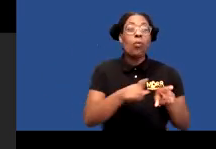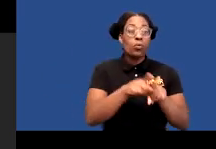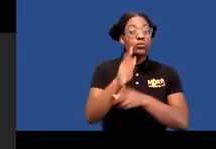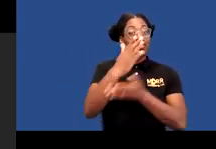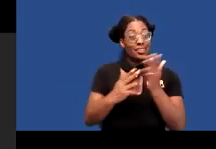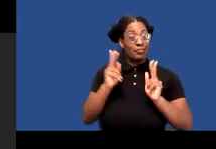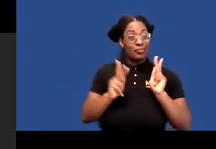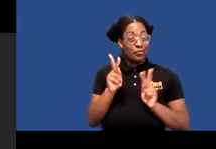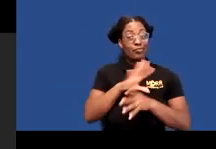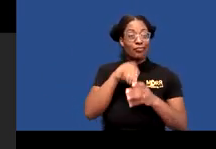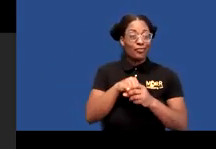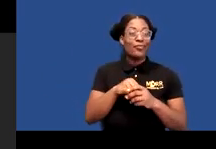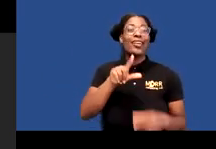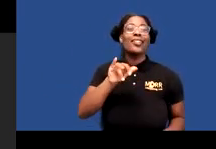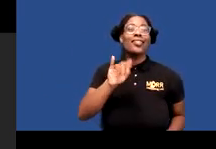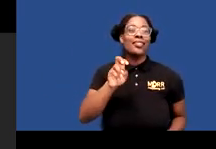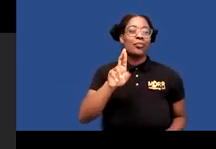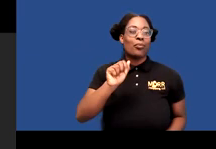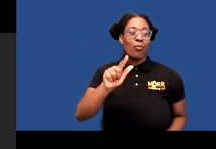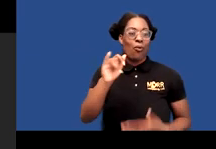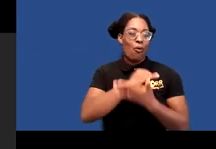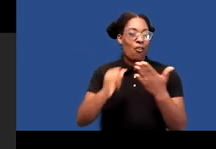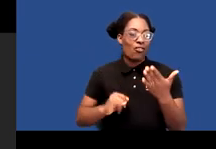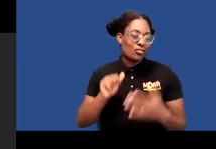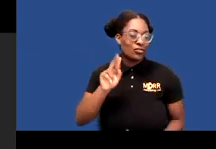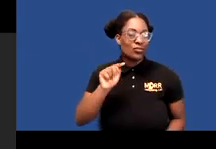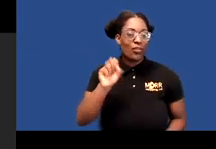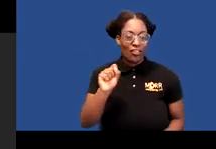Hey, shout out to the arts college who's repping that here today!